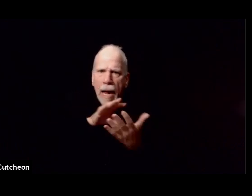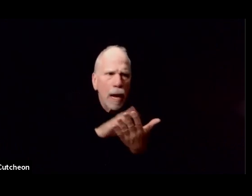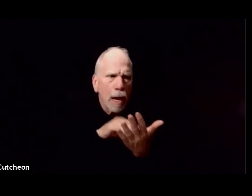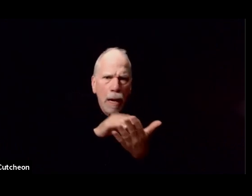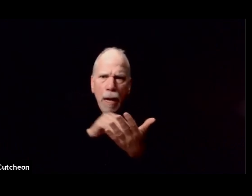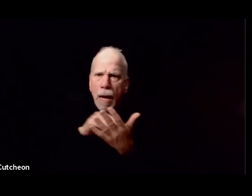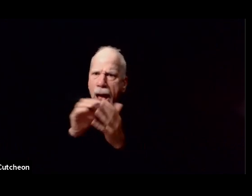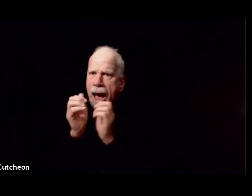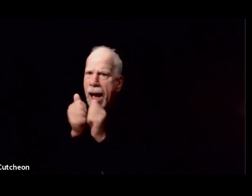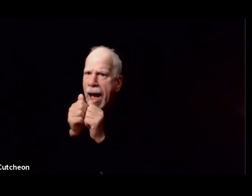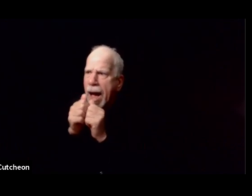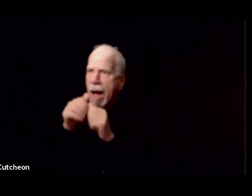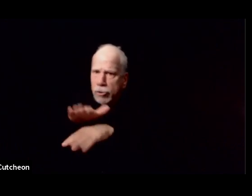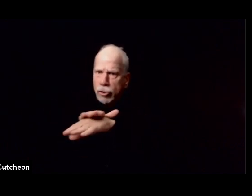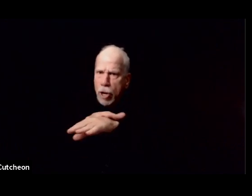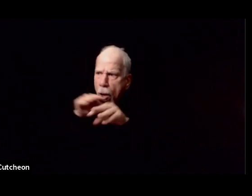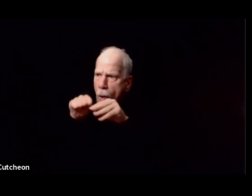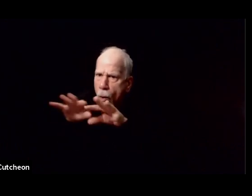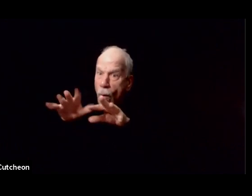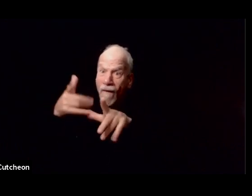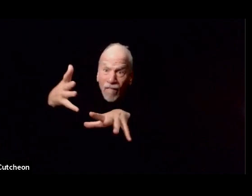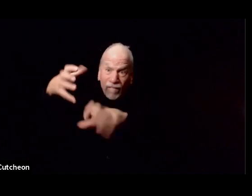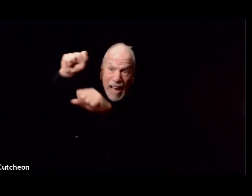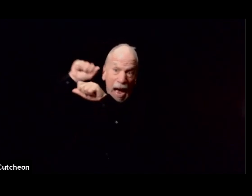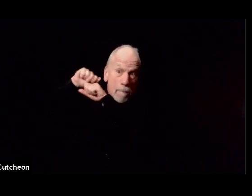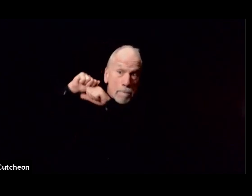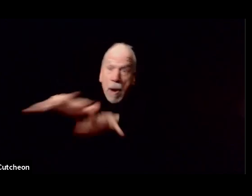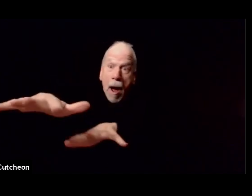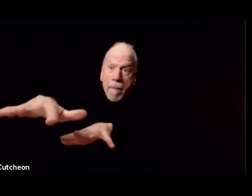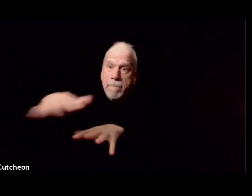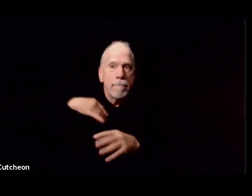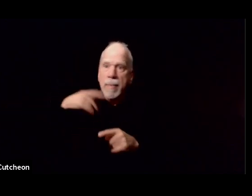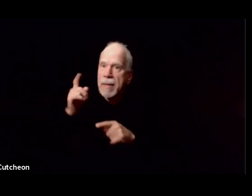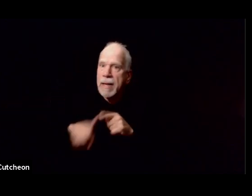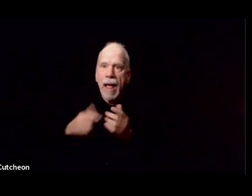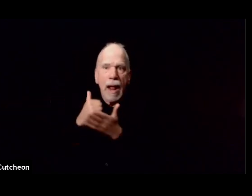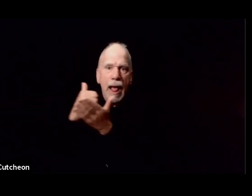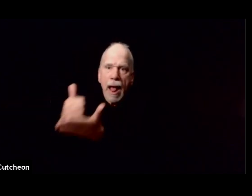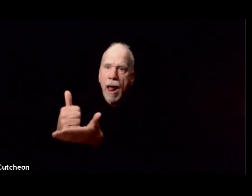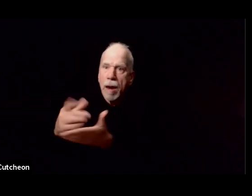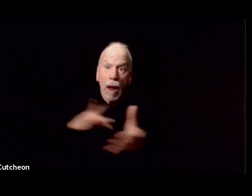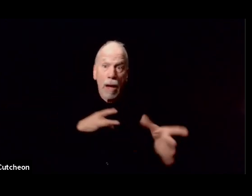of any Minnesotan that gets COVID going forward. So that concludes my comments. I’m subject to your questions. Thank you.